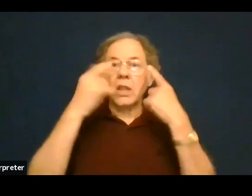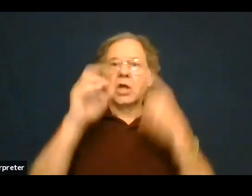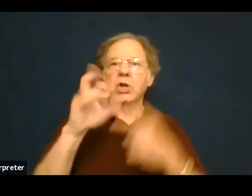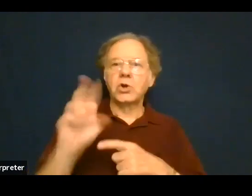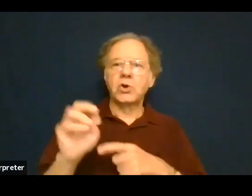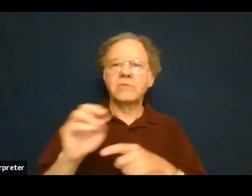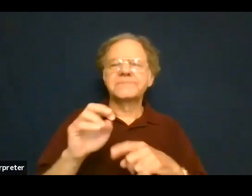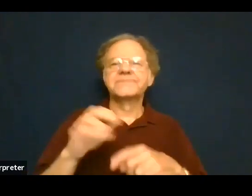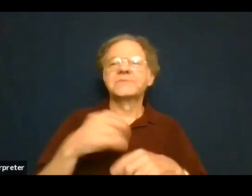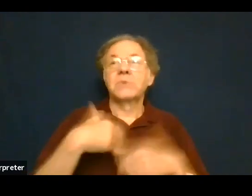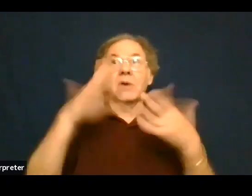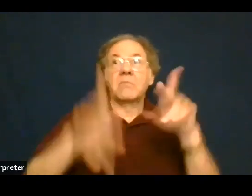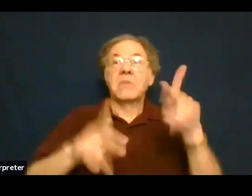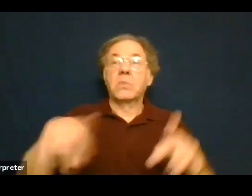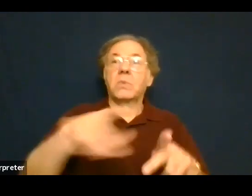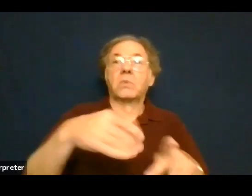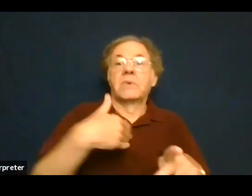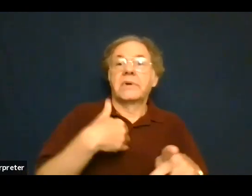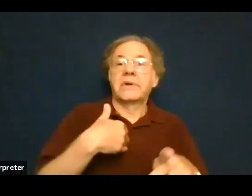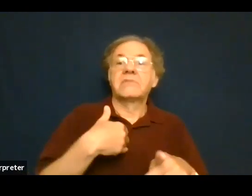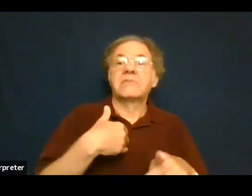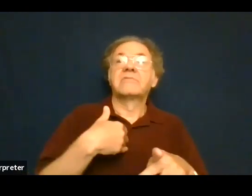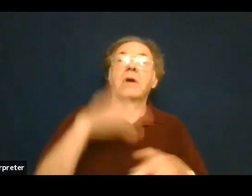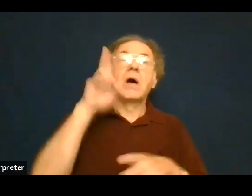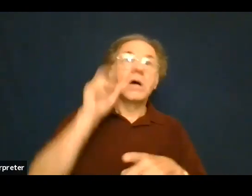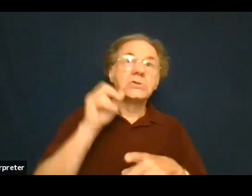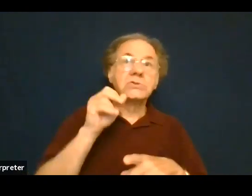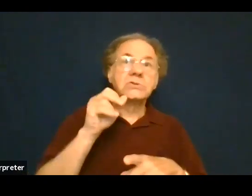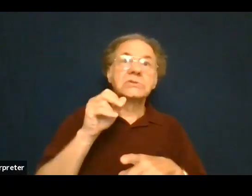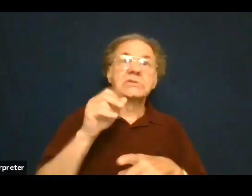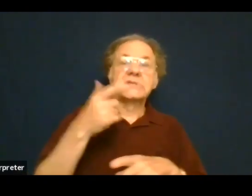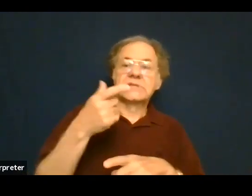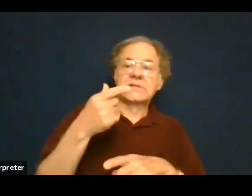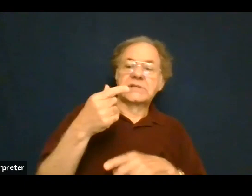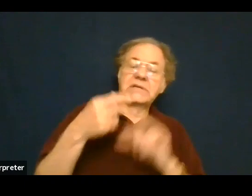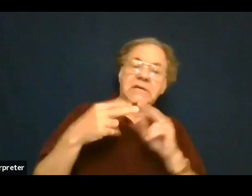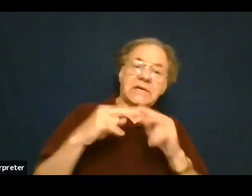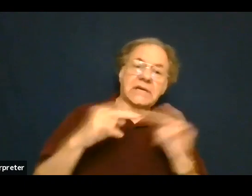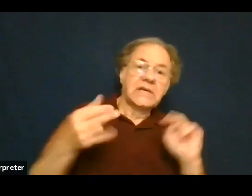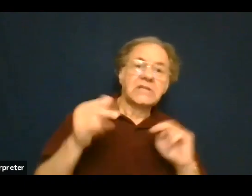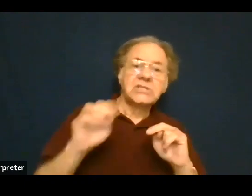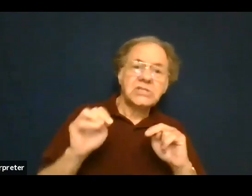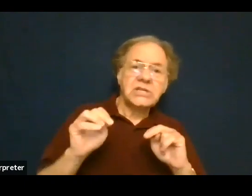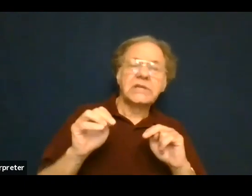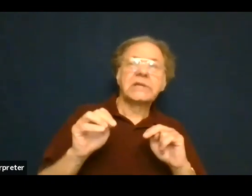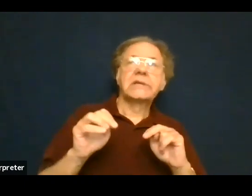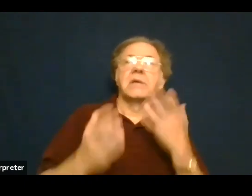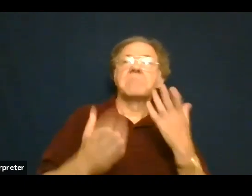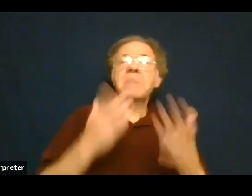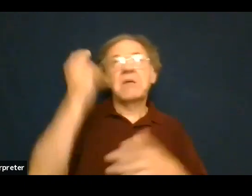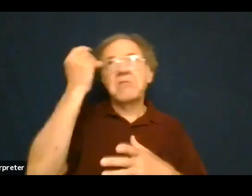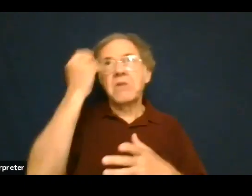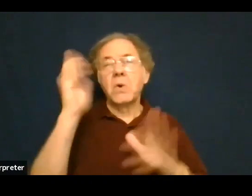who have Usher syndrome genes who, perhaps, theoretically, would be more likely to be susceptible,